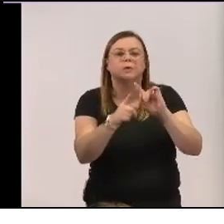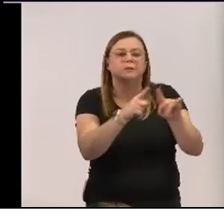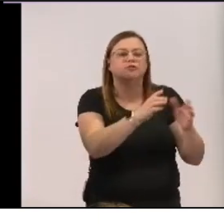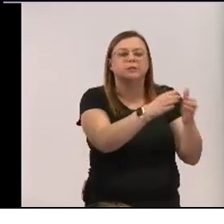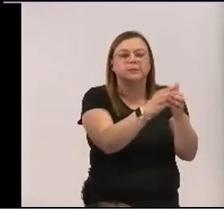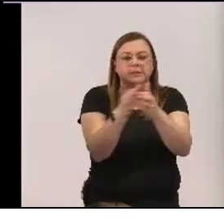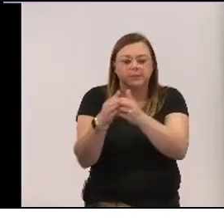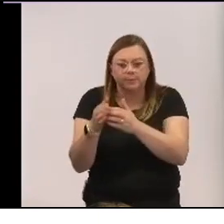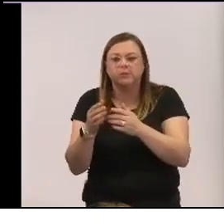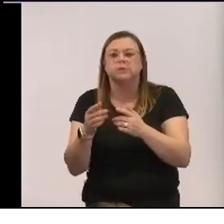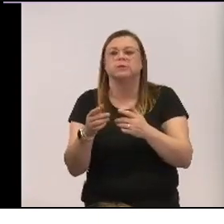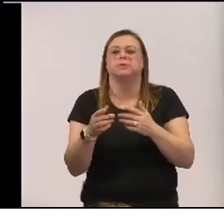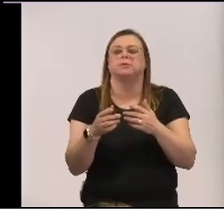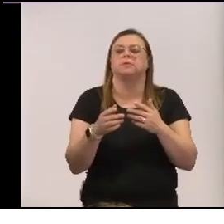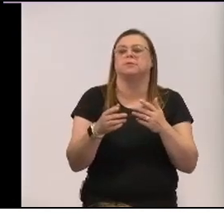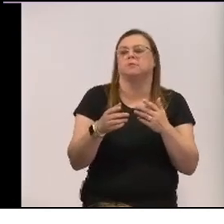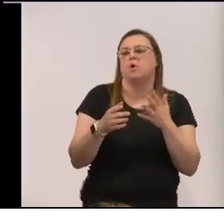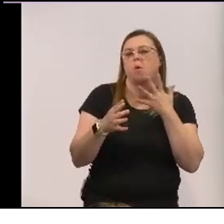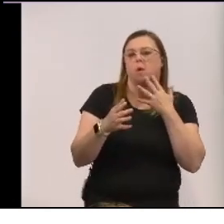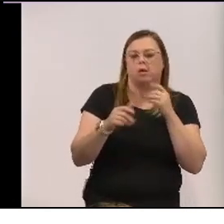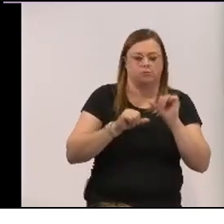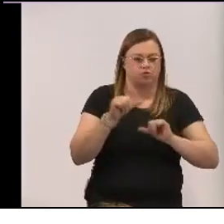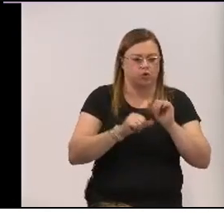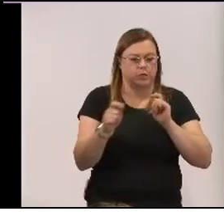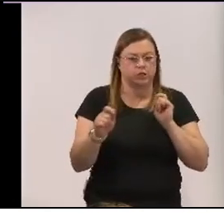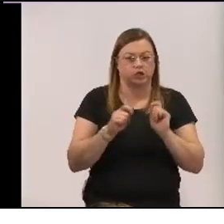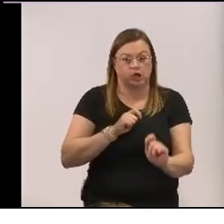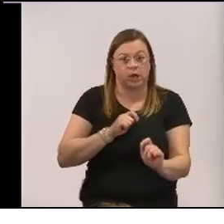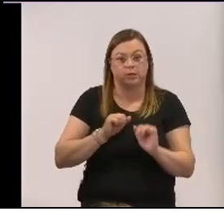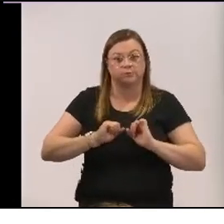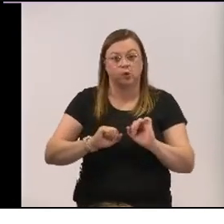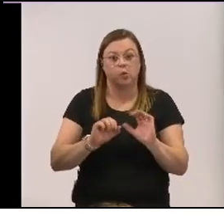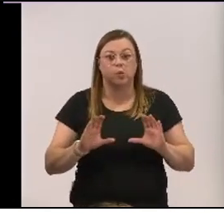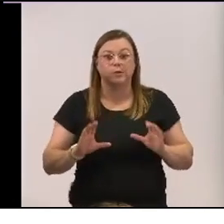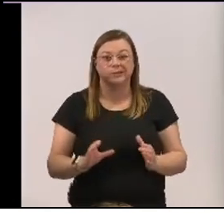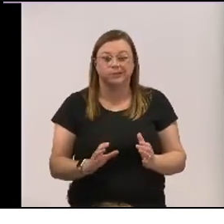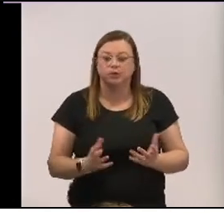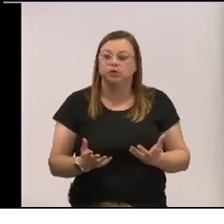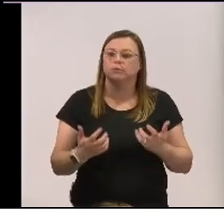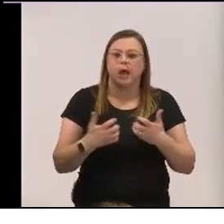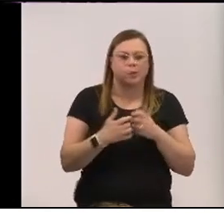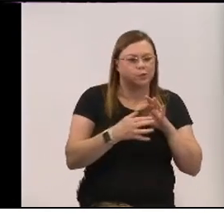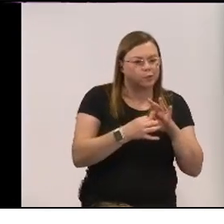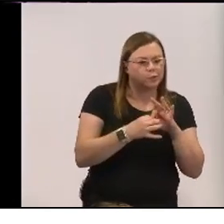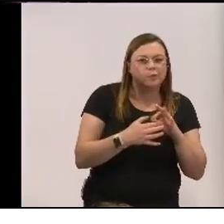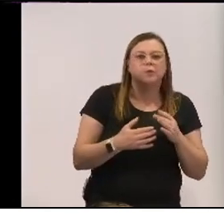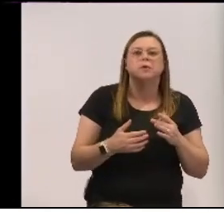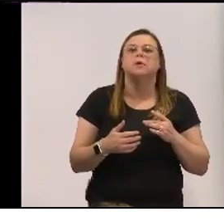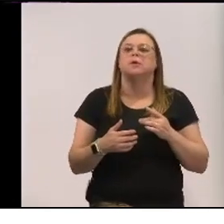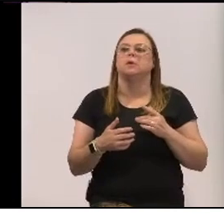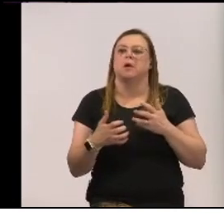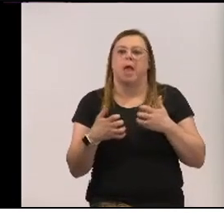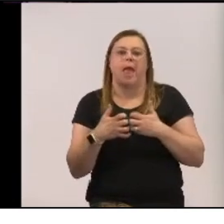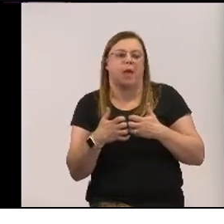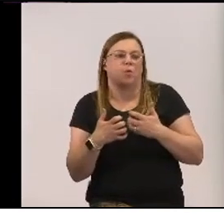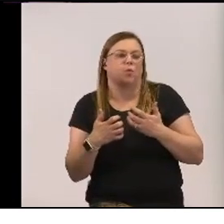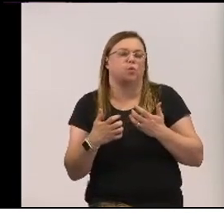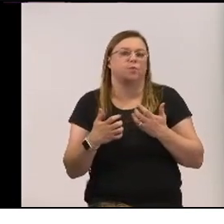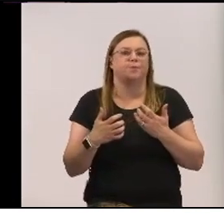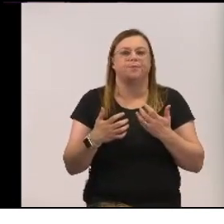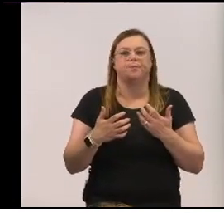when you're changing processes perhaps in your organisation, how to actually work